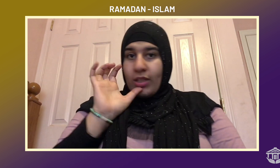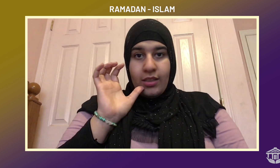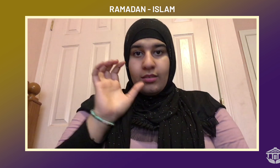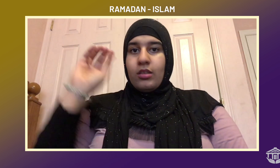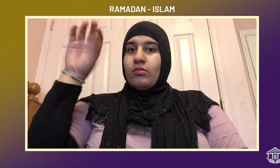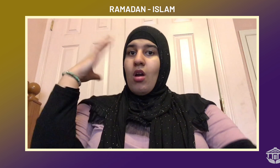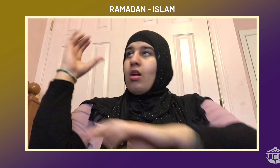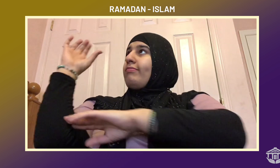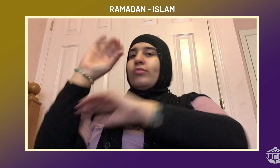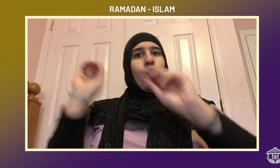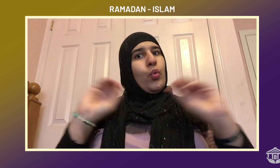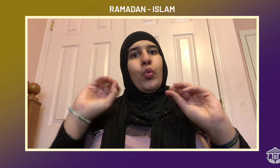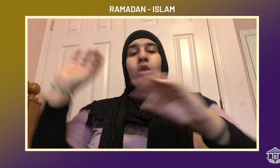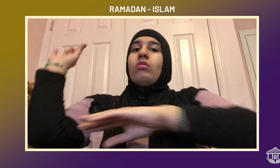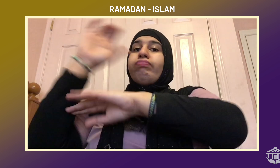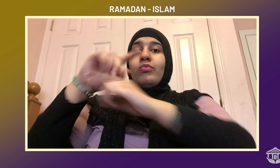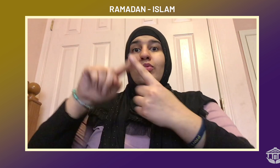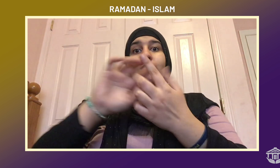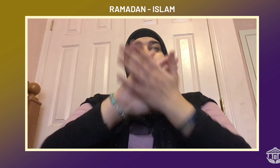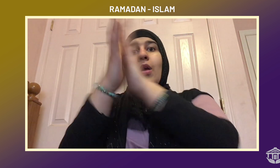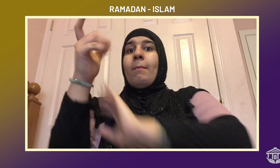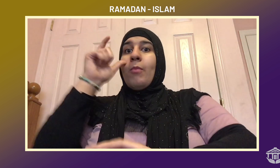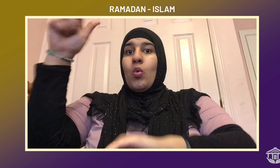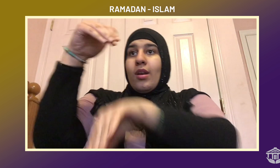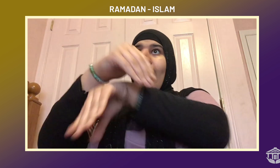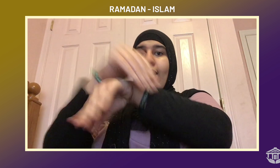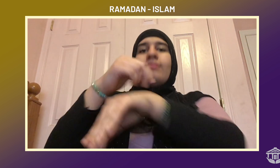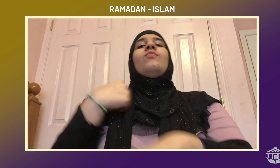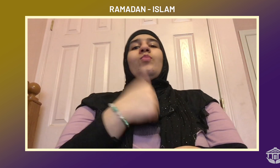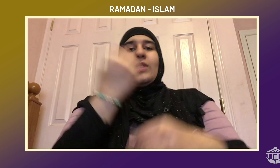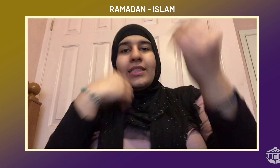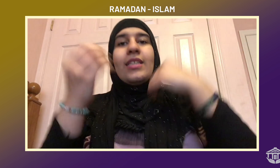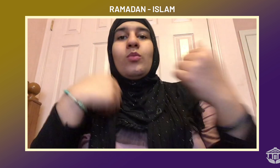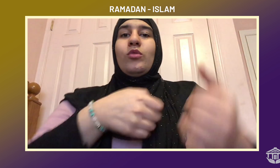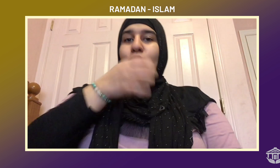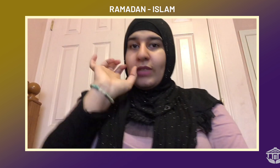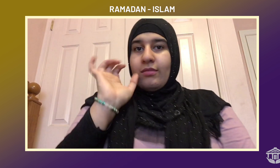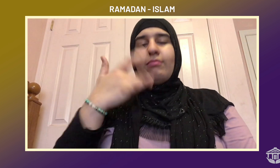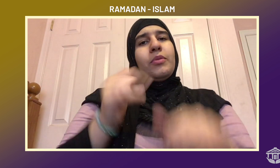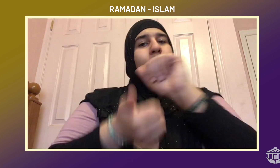anything during the day. We follow the sun until night time and then once we see the moon we can